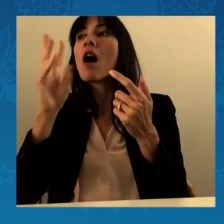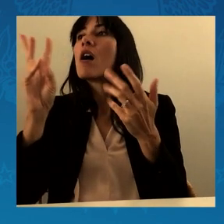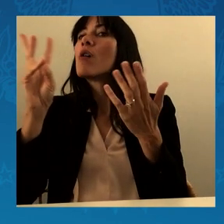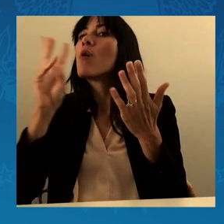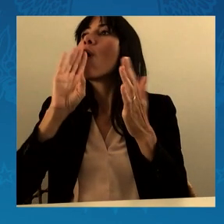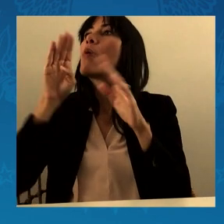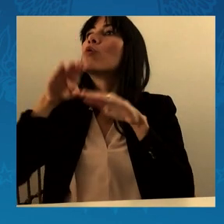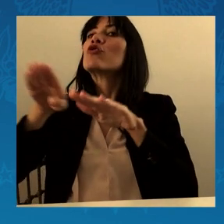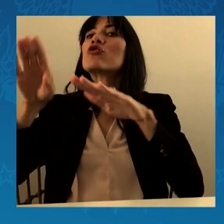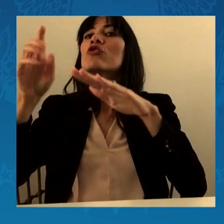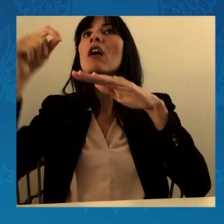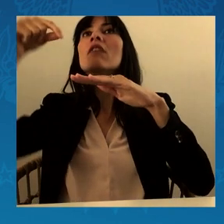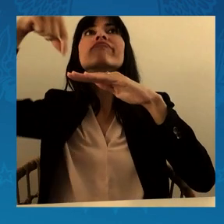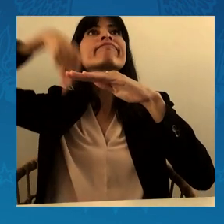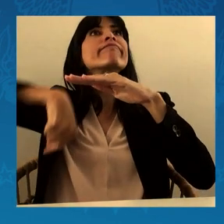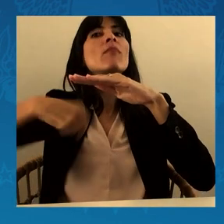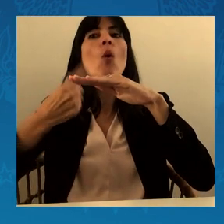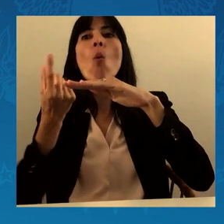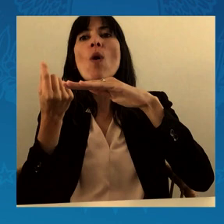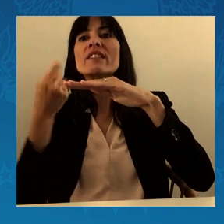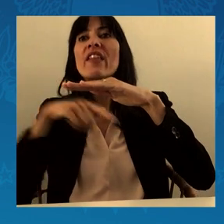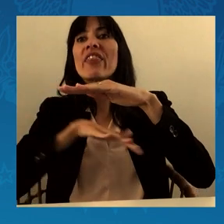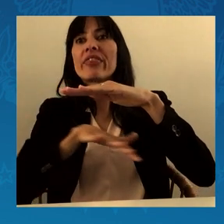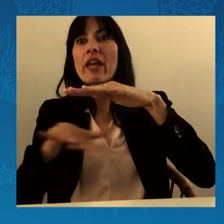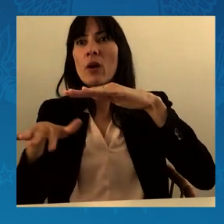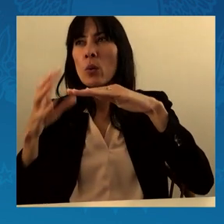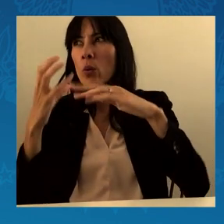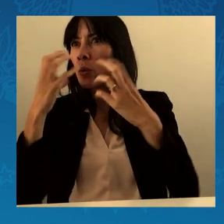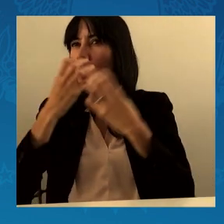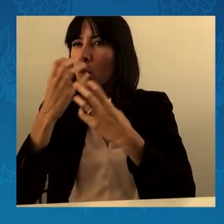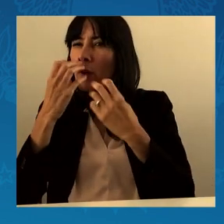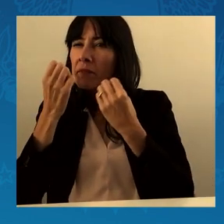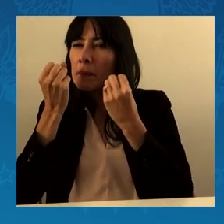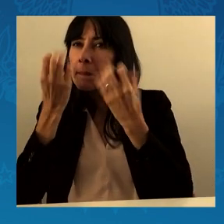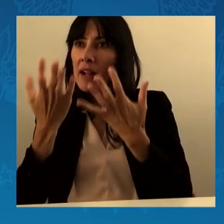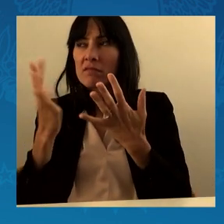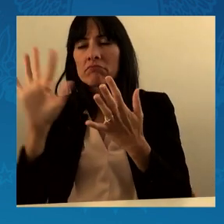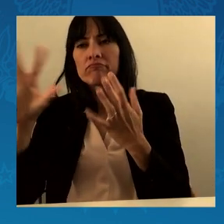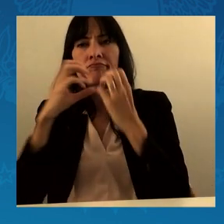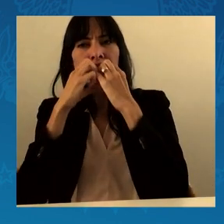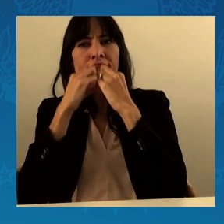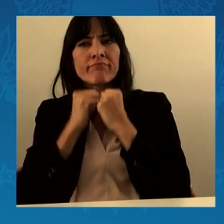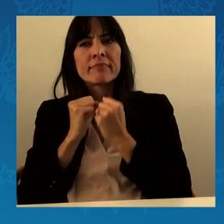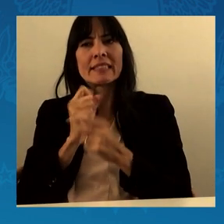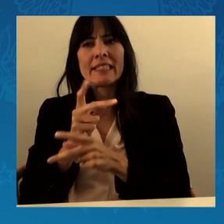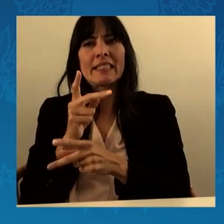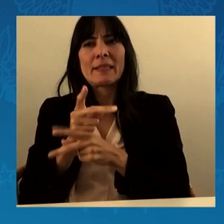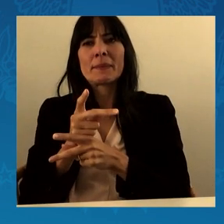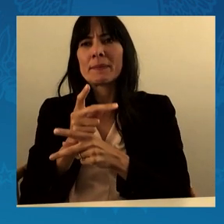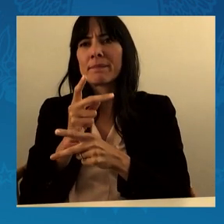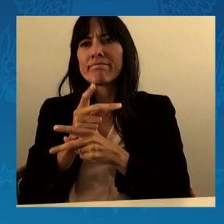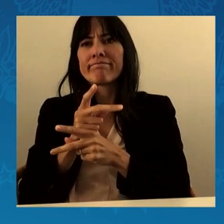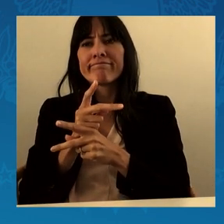and we've got to make sure that we're taking care of it because it's part of our earth. Yeah, that's great.